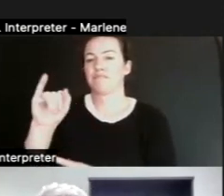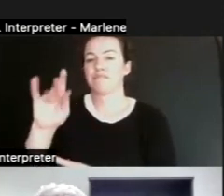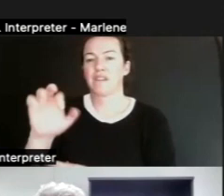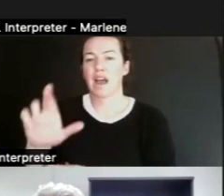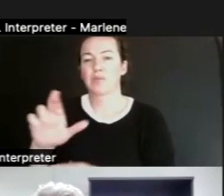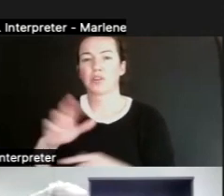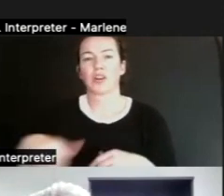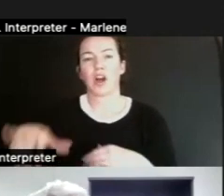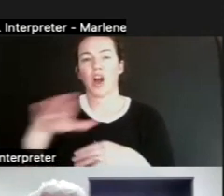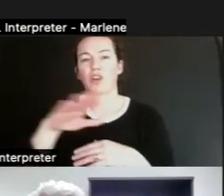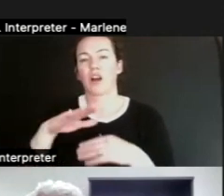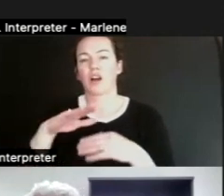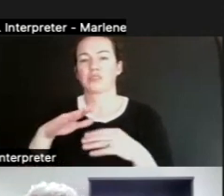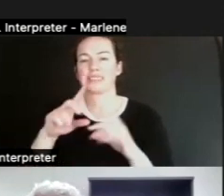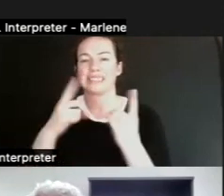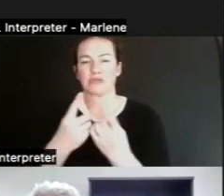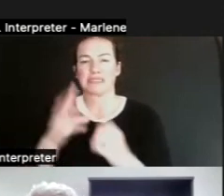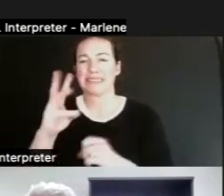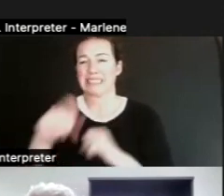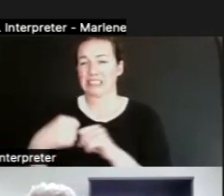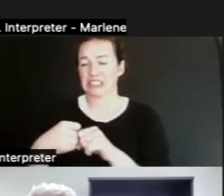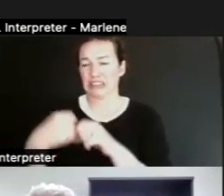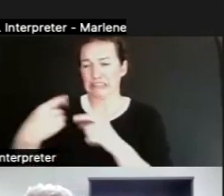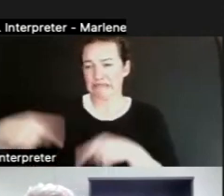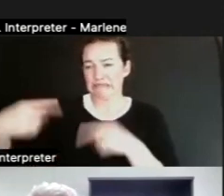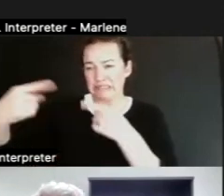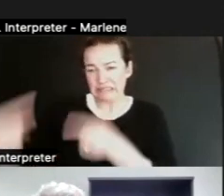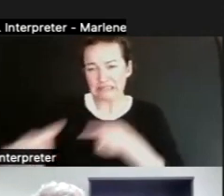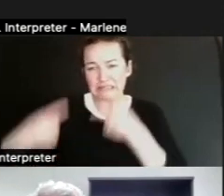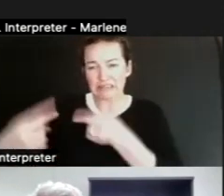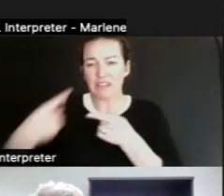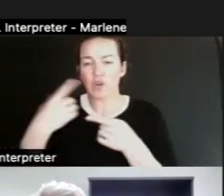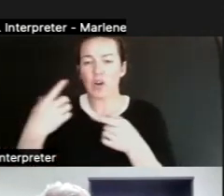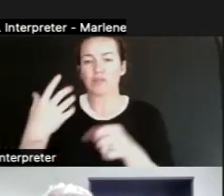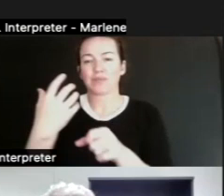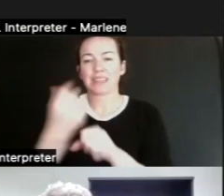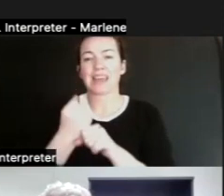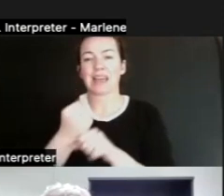was about a six year fight to get a competitive bid and seven are vast networks won that bid,